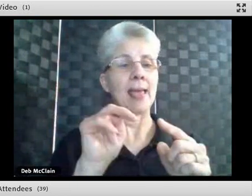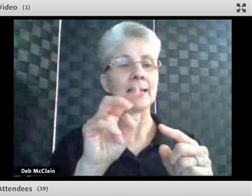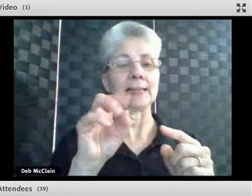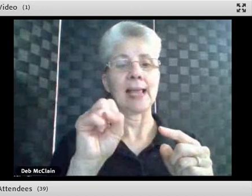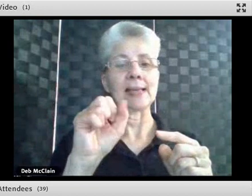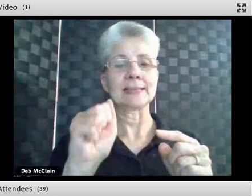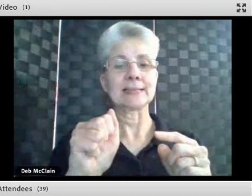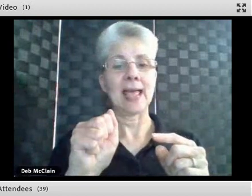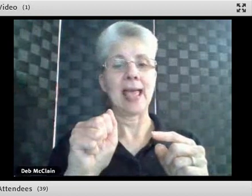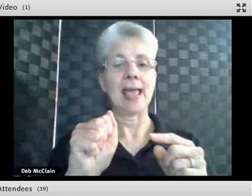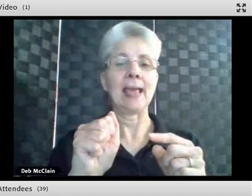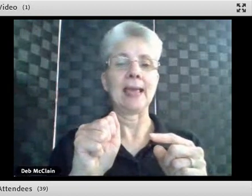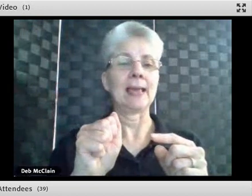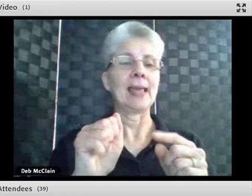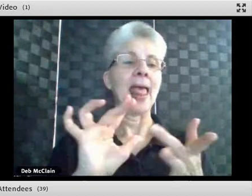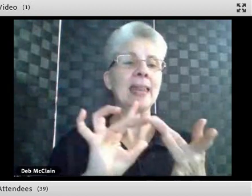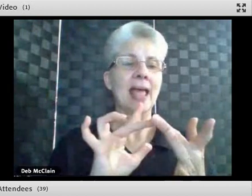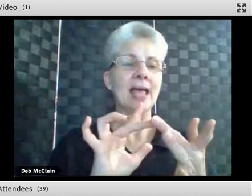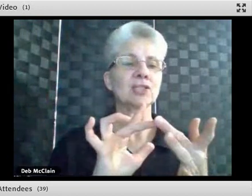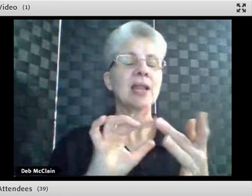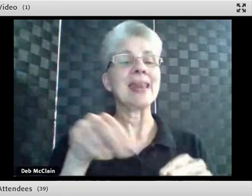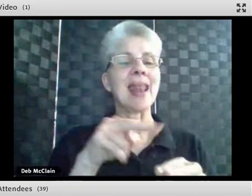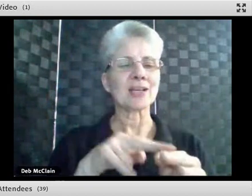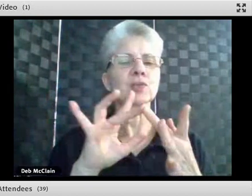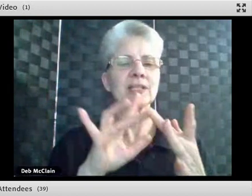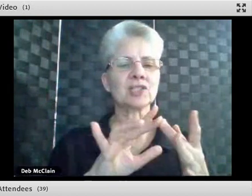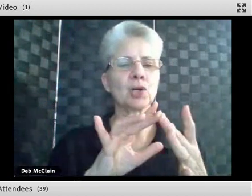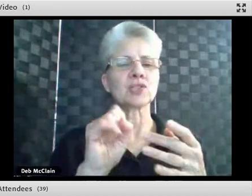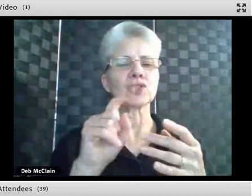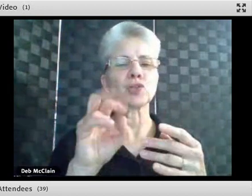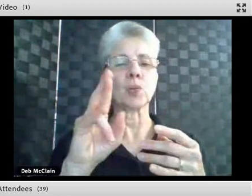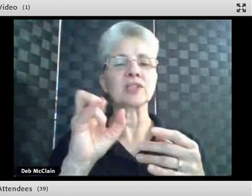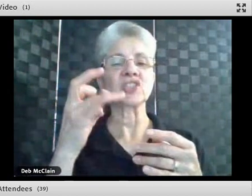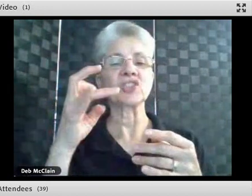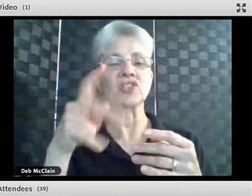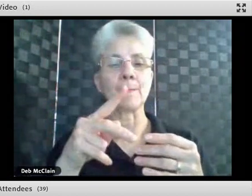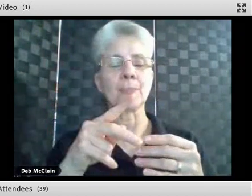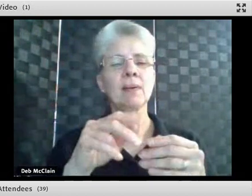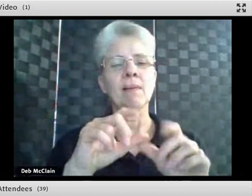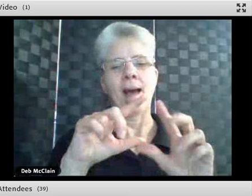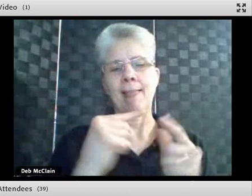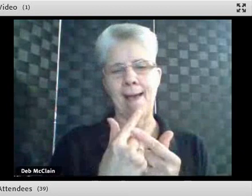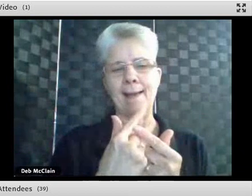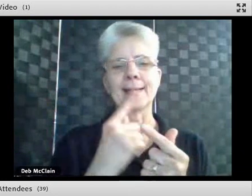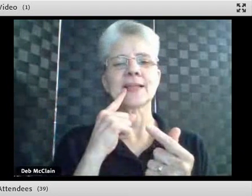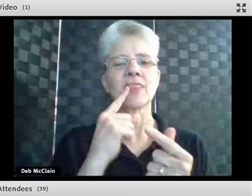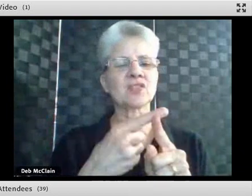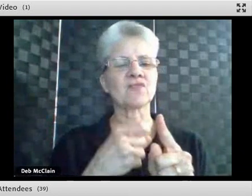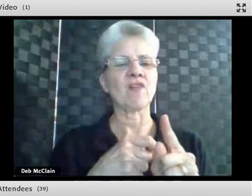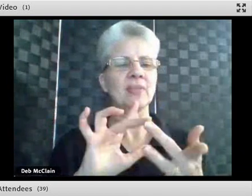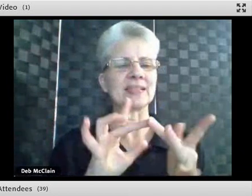so the National Digital Stewardship Alliance, which is a program now based out of the Digital Library Federation.